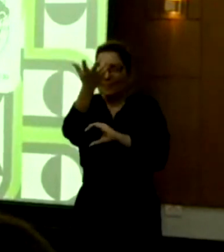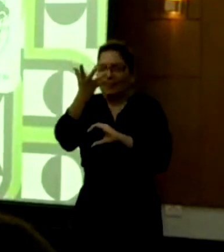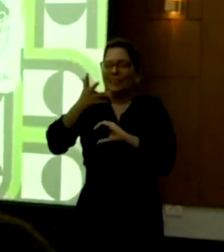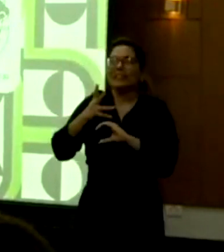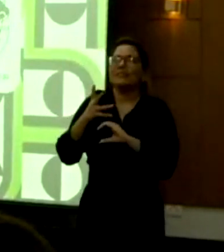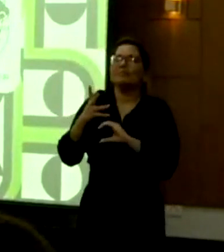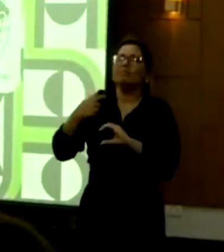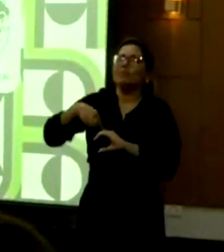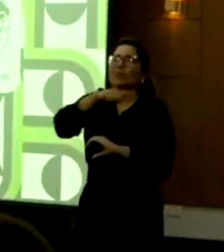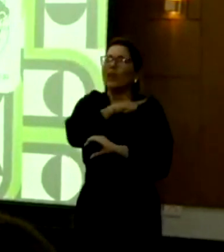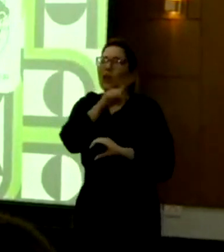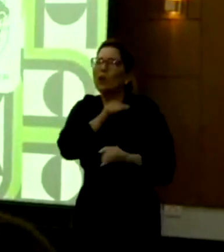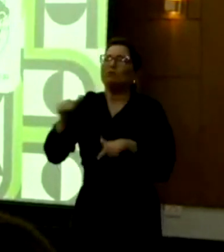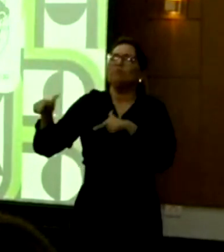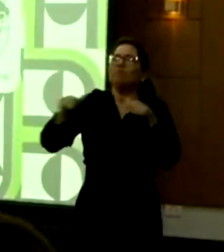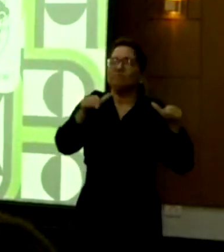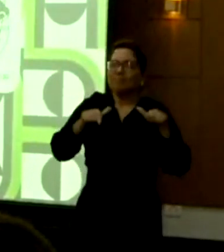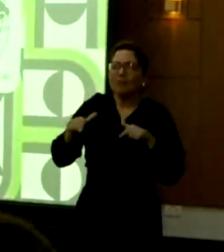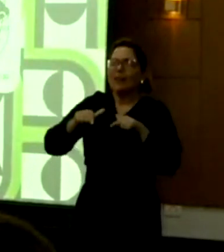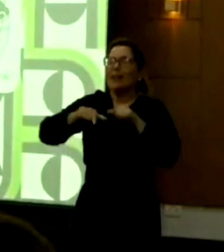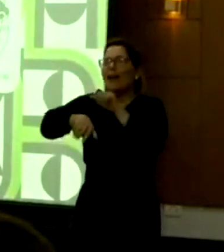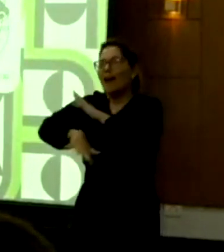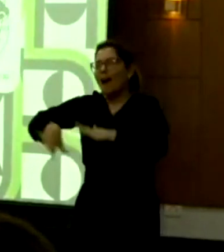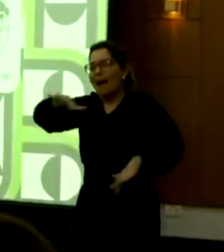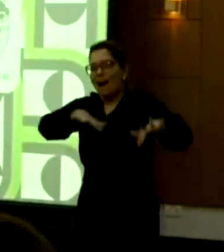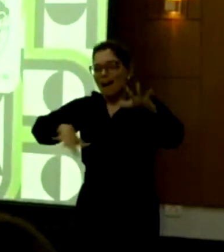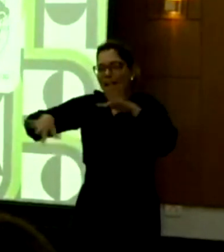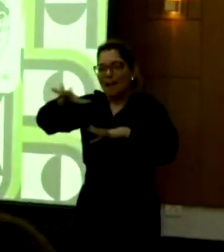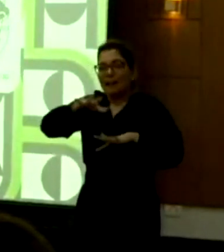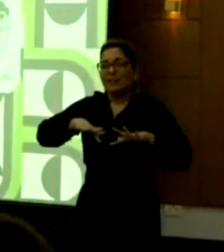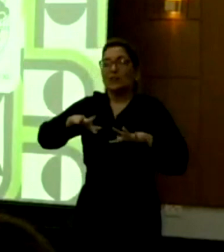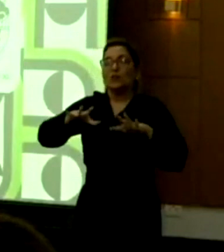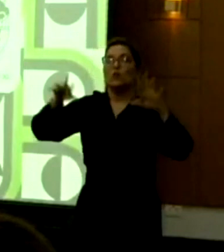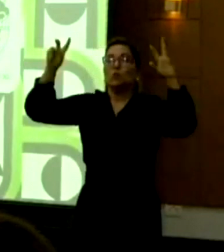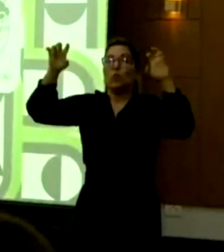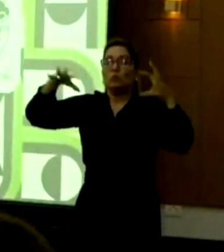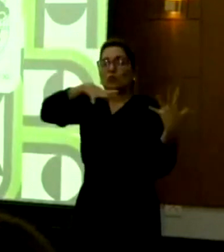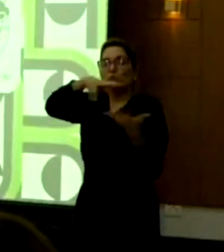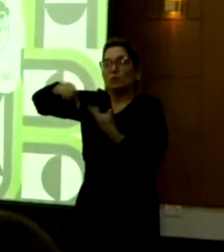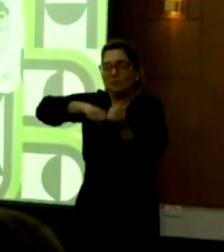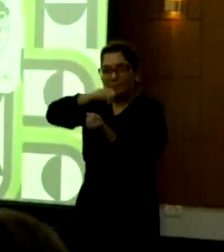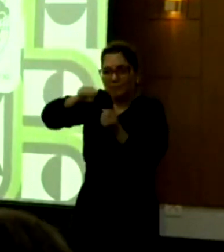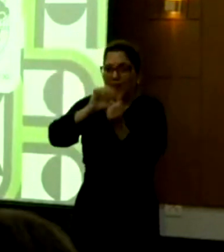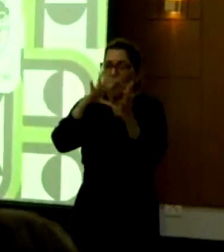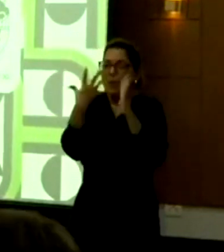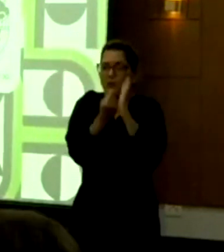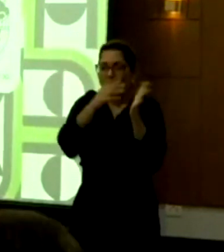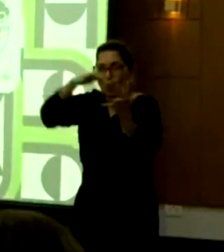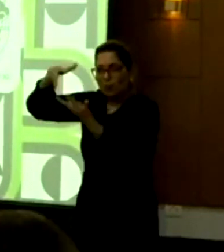on sustainability and technology in the Amazon and in the world, this is an important discussion